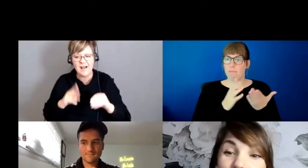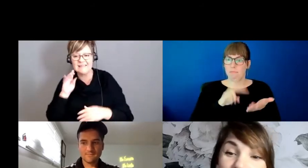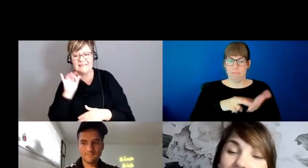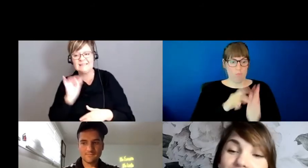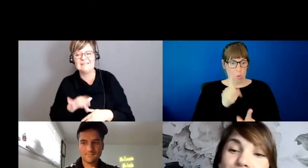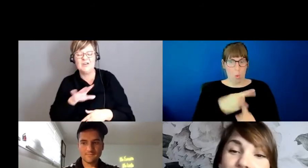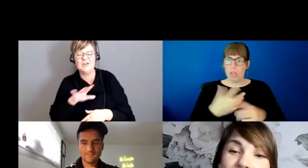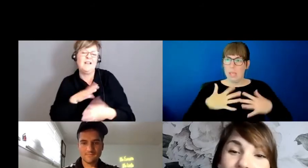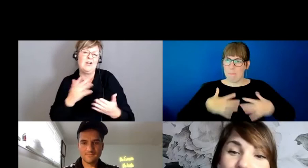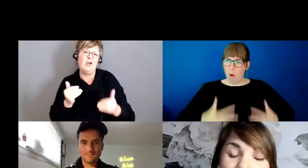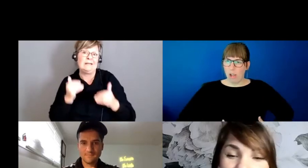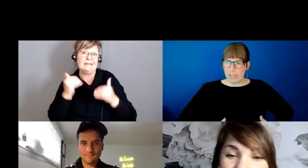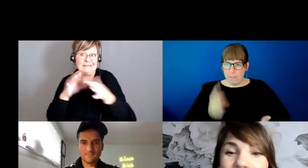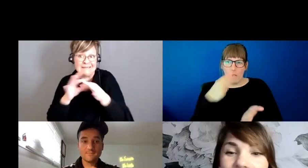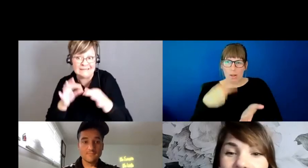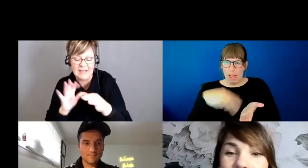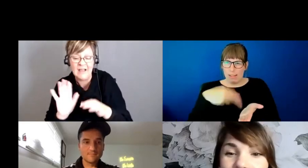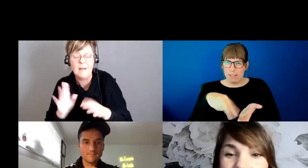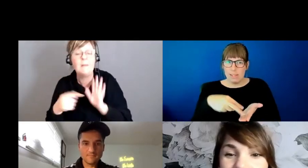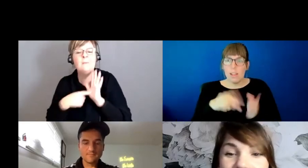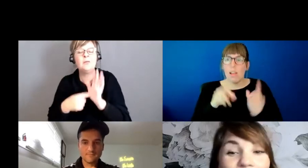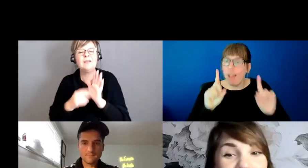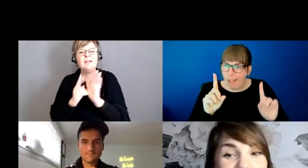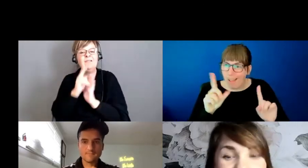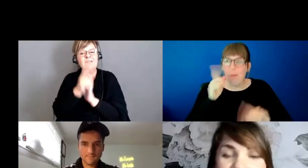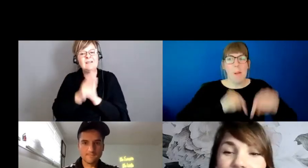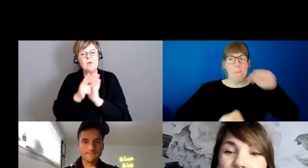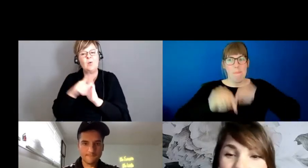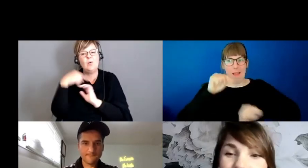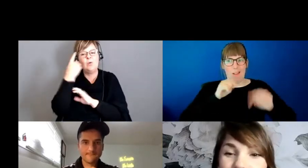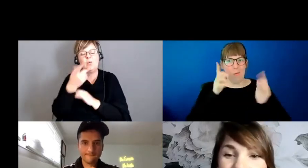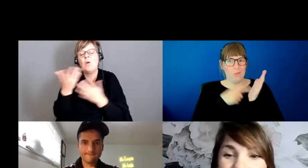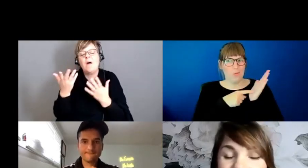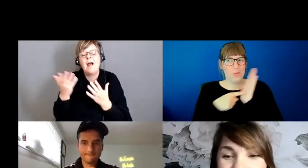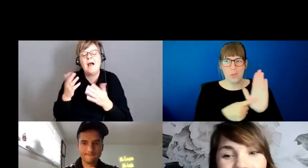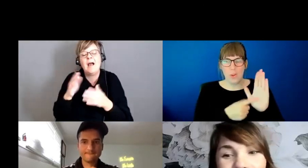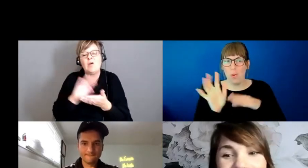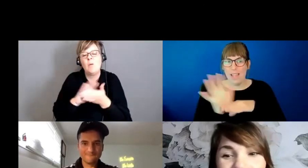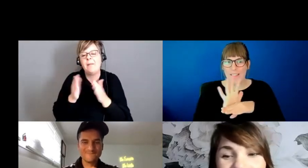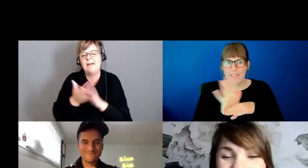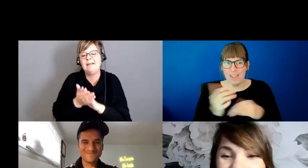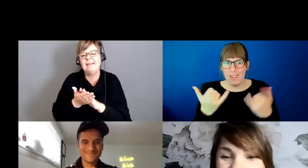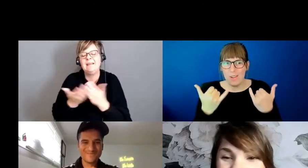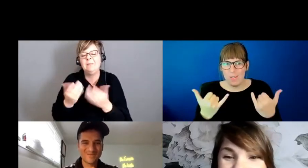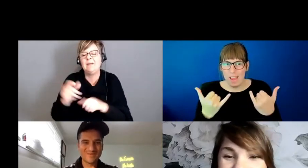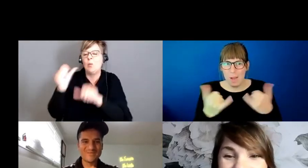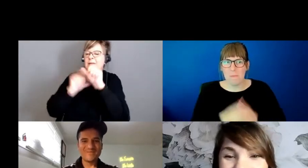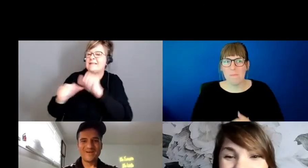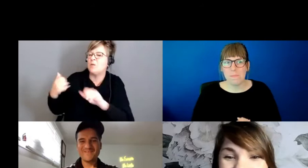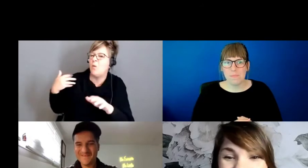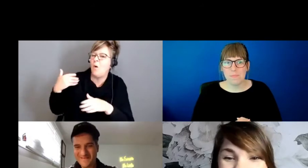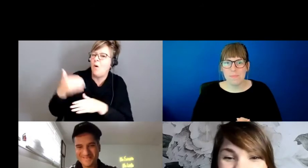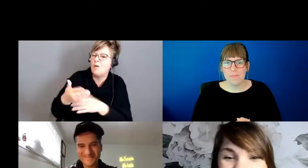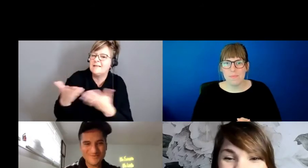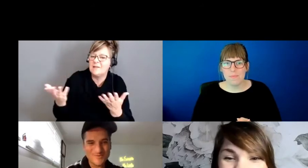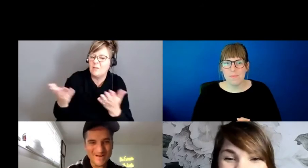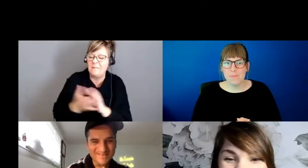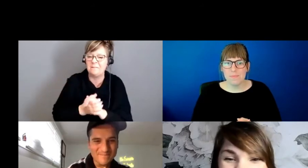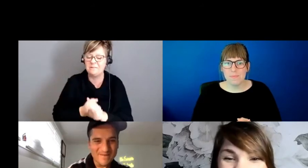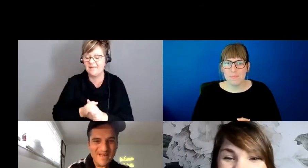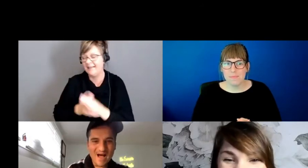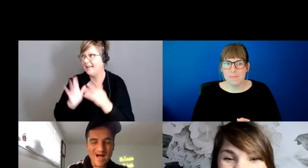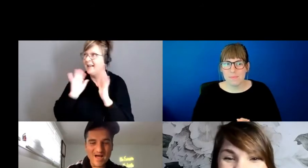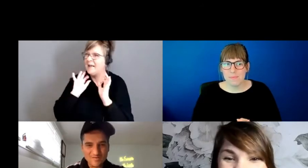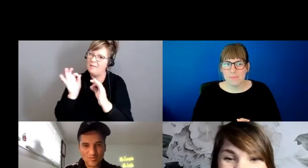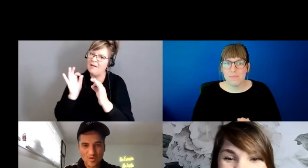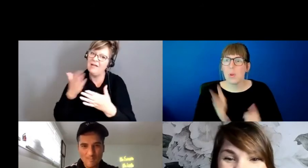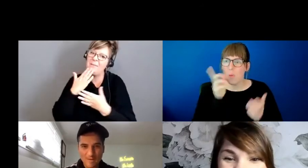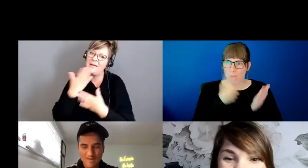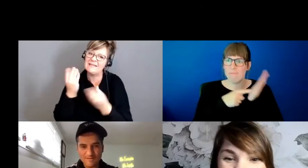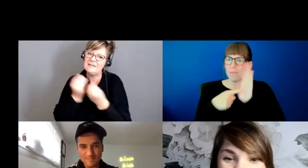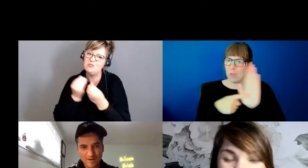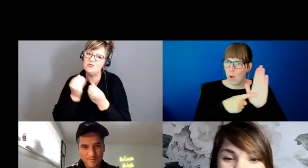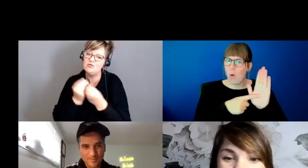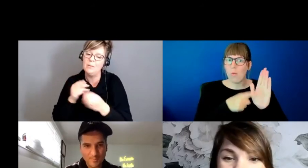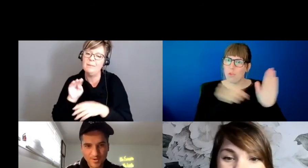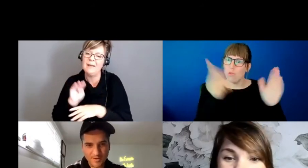I GO ONE STEP FURTHER, LET'S WATCH A VIDEO. SO YOU WILL HAVE AN IDEA ABOUT OUR PATH FROM